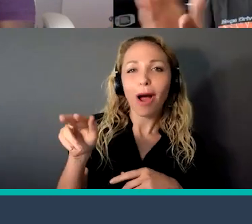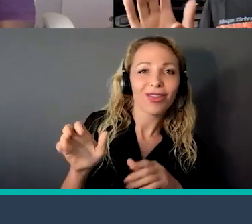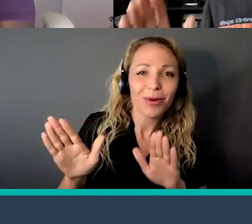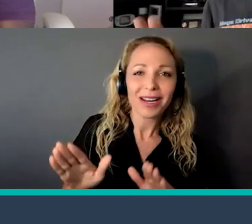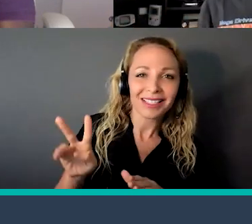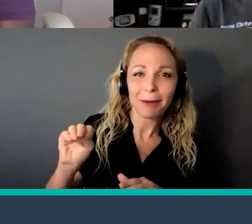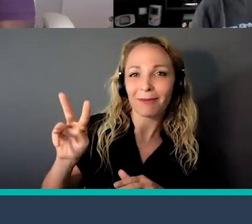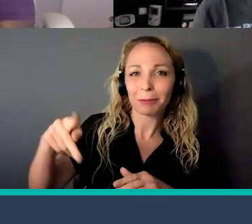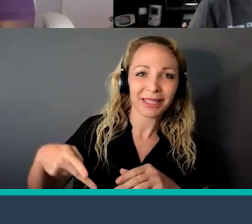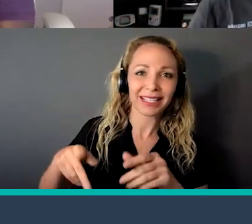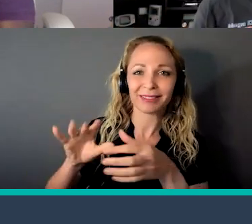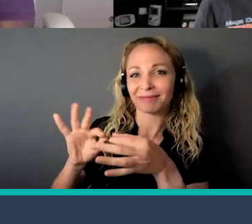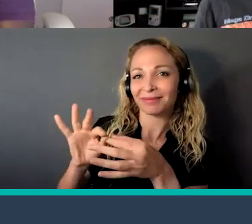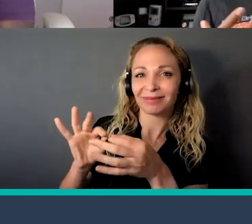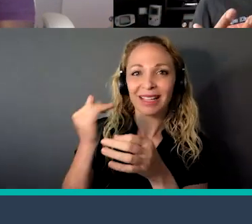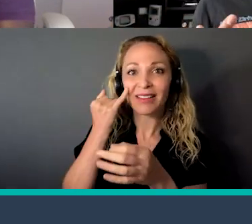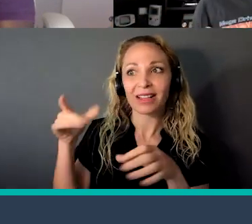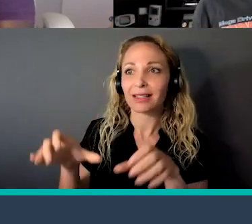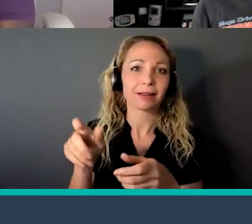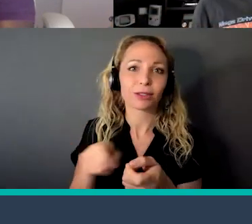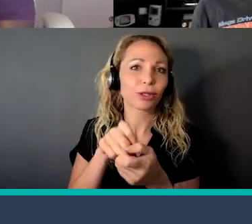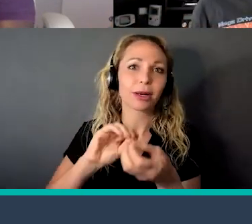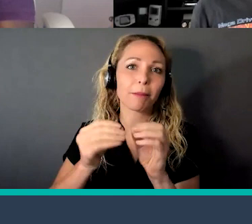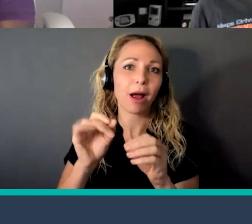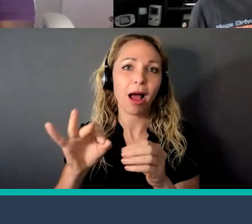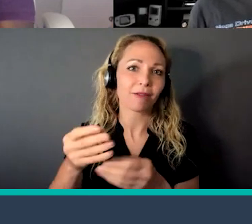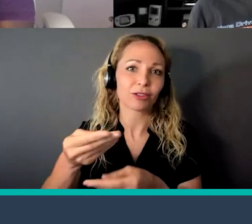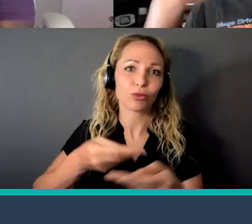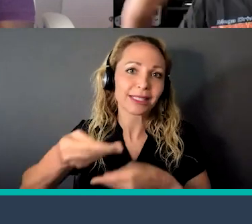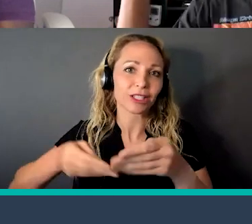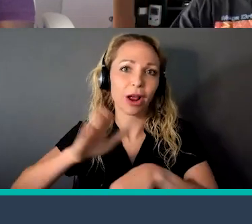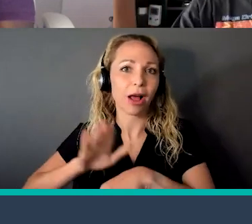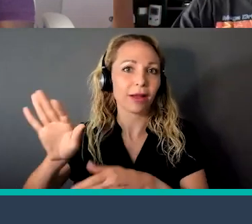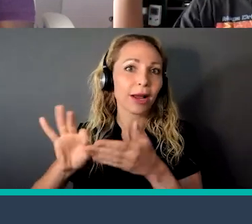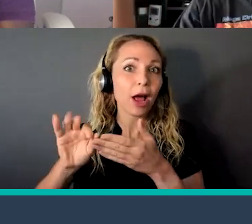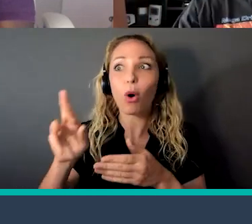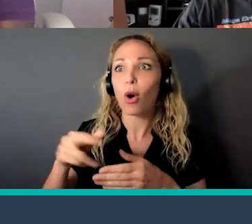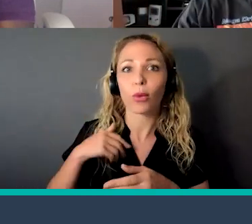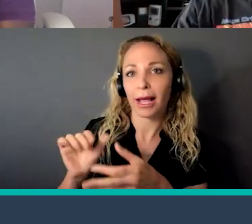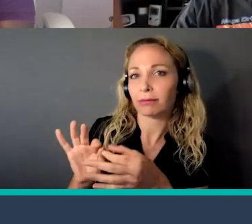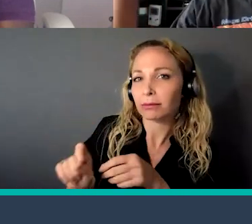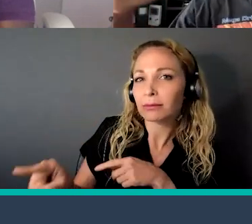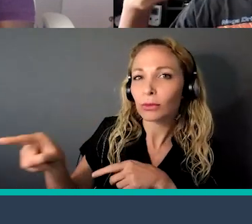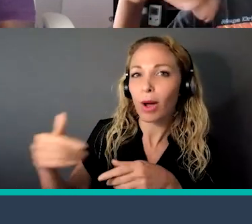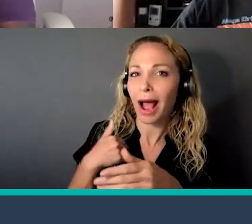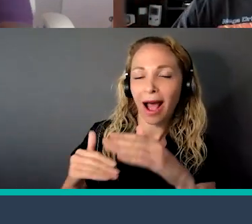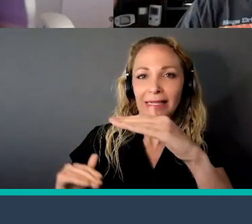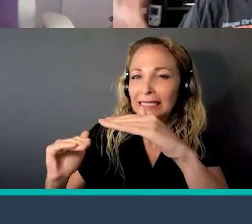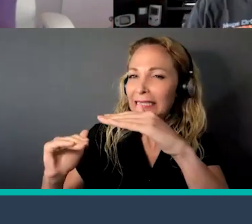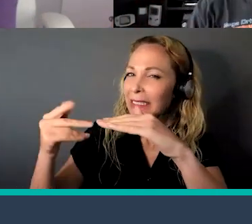TRANSACTIONS ON THE ACCOUNT. AND HEY, YOU ARE REACHING YOUR PEAK LIMIT ON APP USAGE